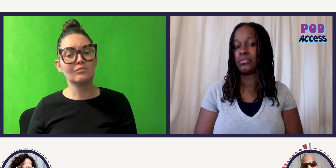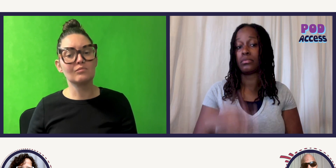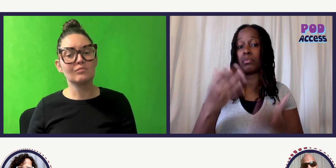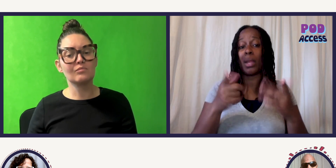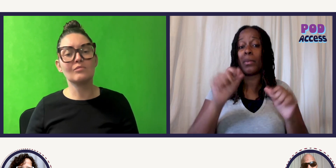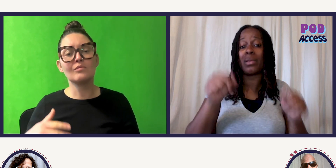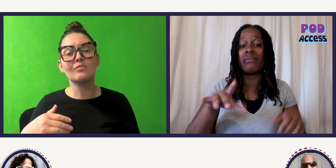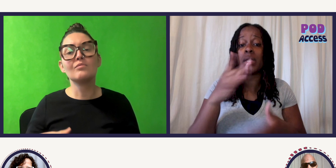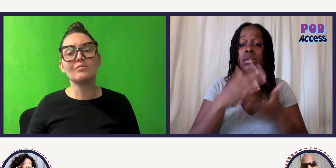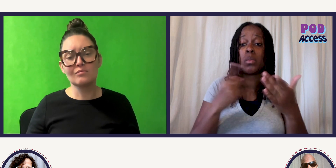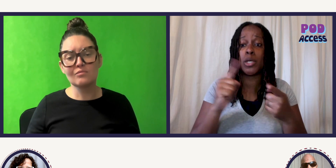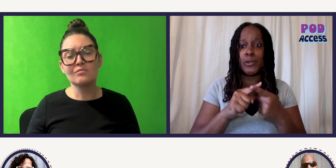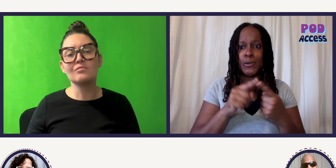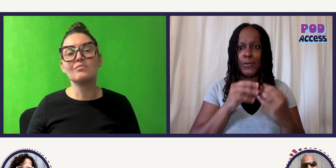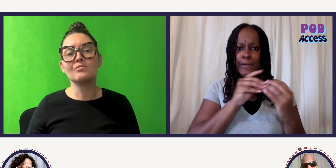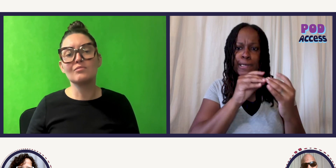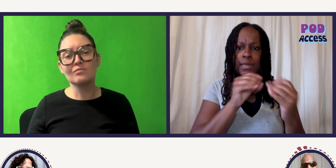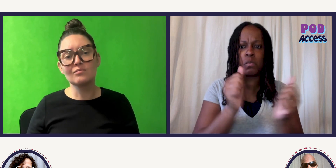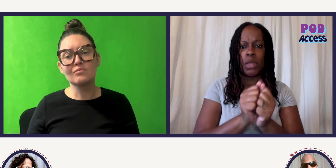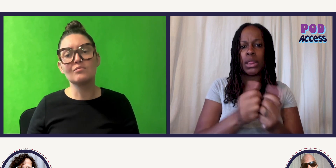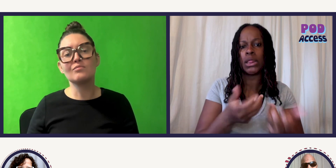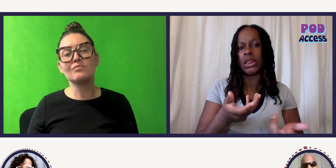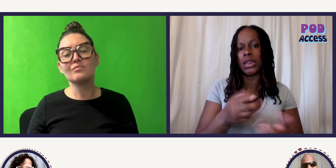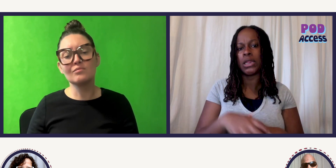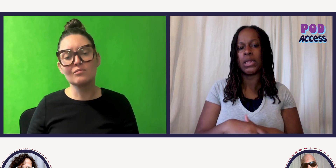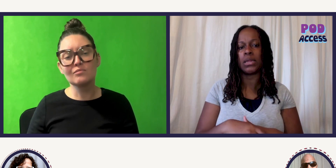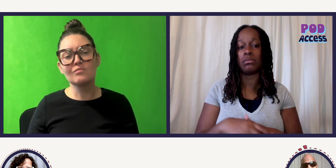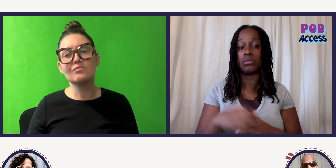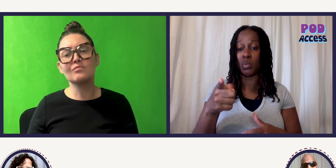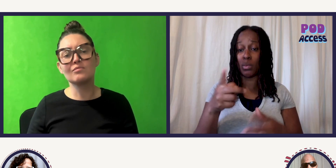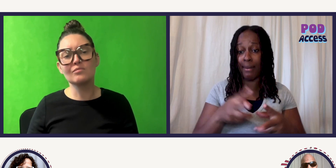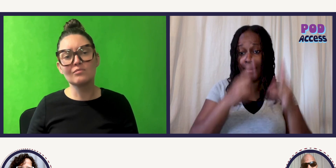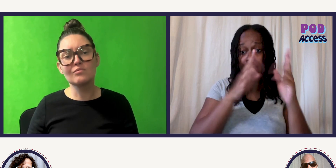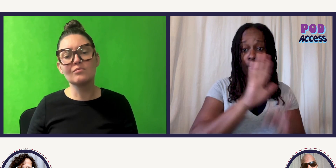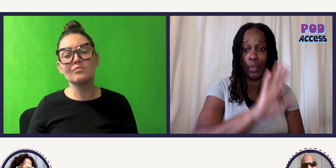Maybe you can find someone to barter with. You edit their podcast, and they post your social media content?